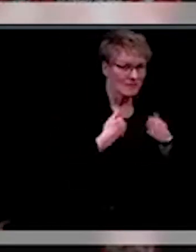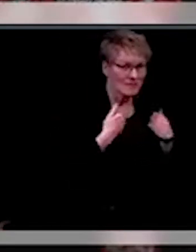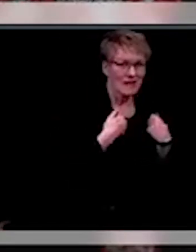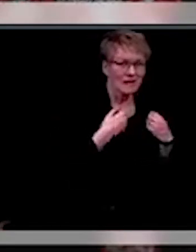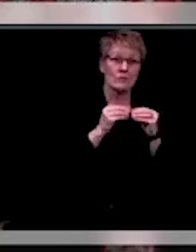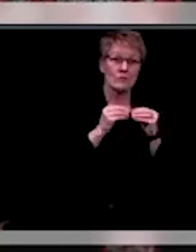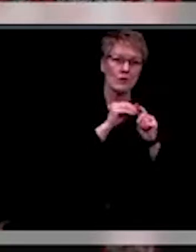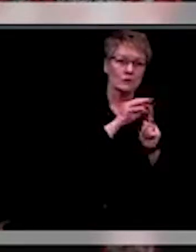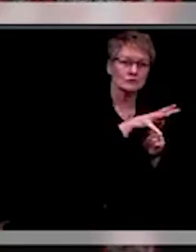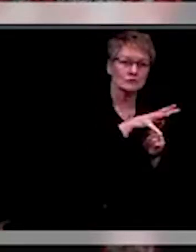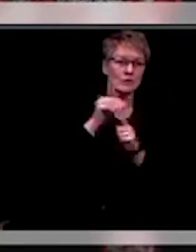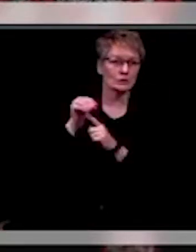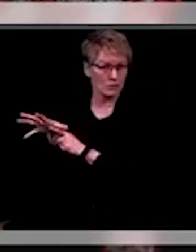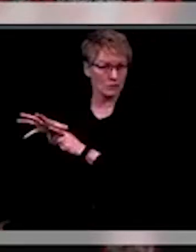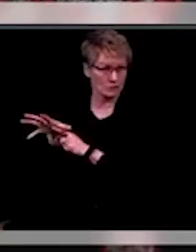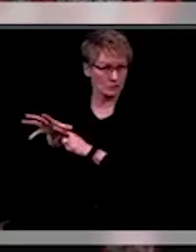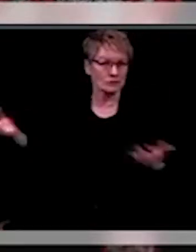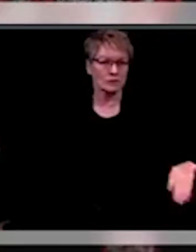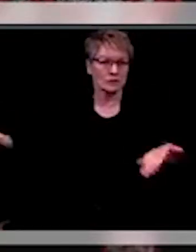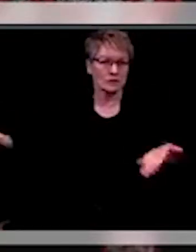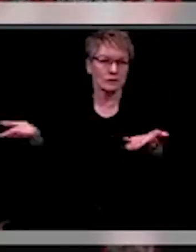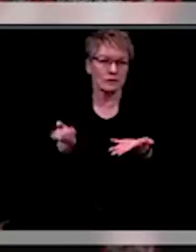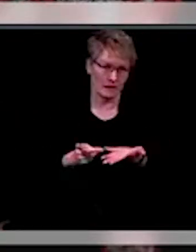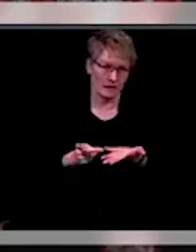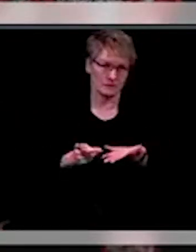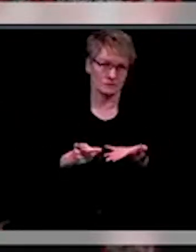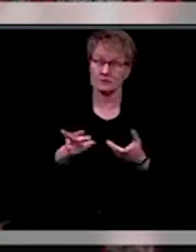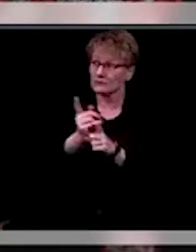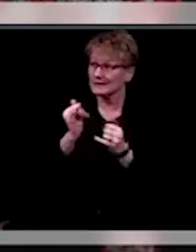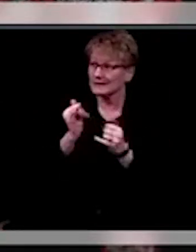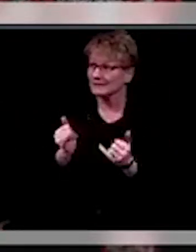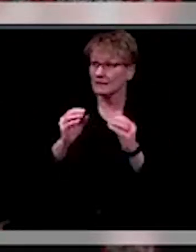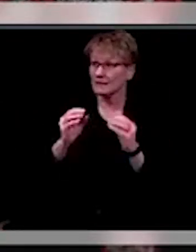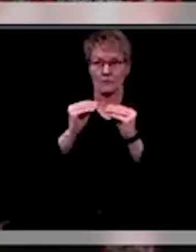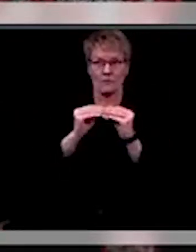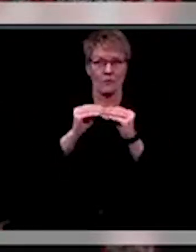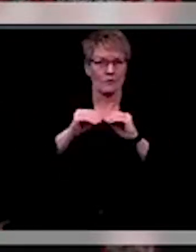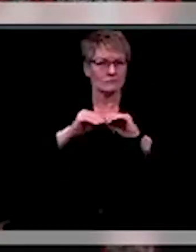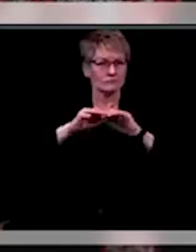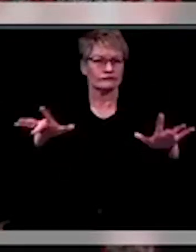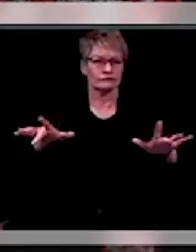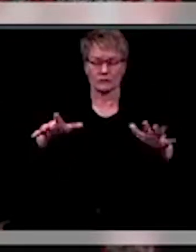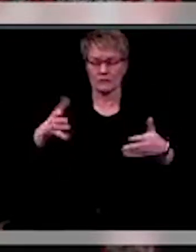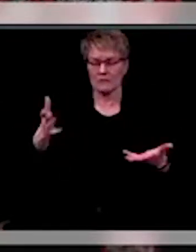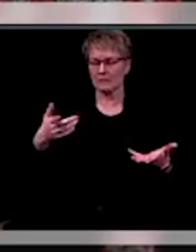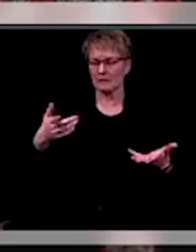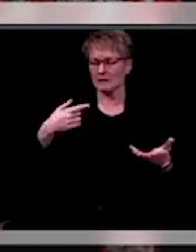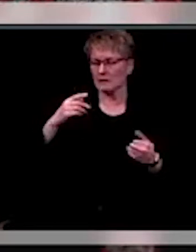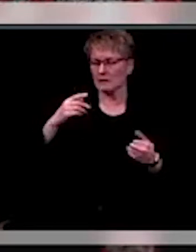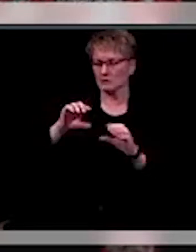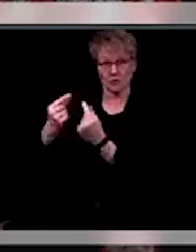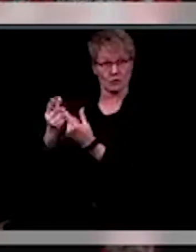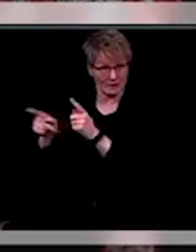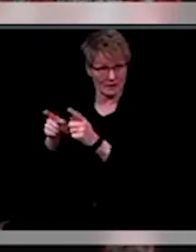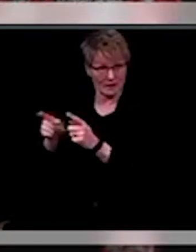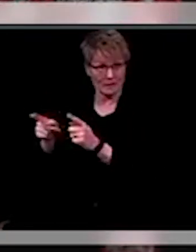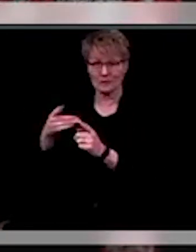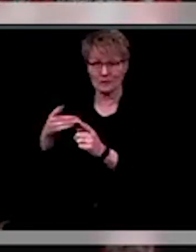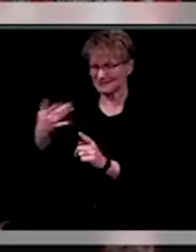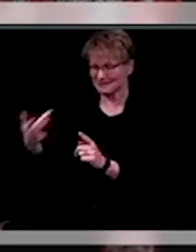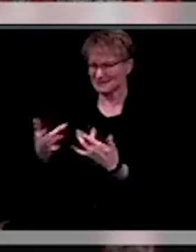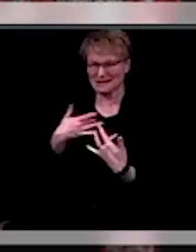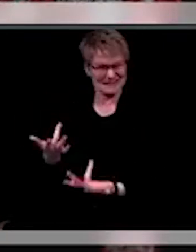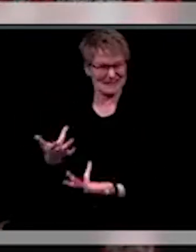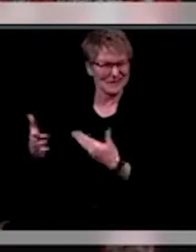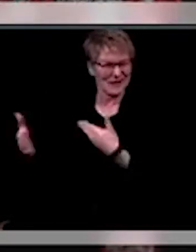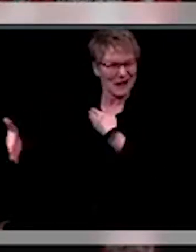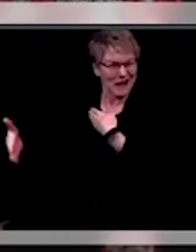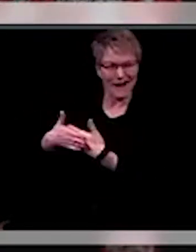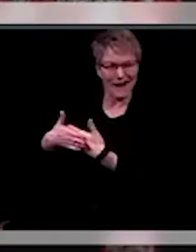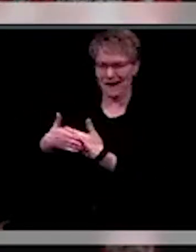wherever you go. And even if it's around people that you are close to and you see regularly but